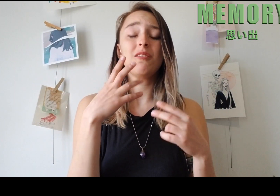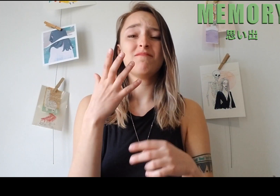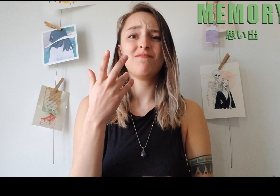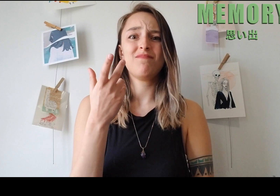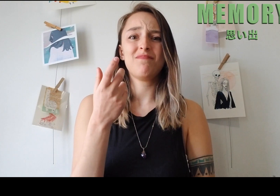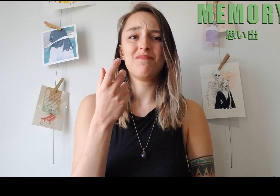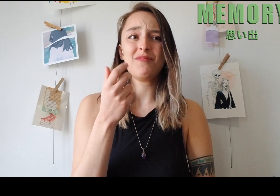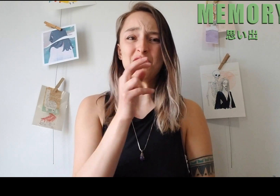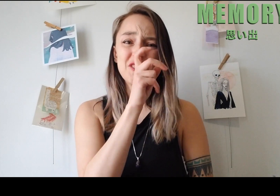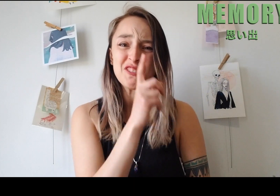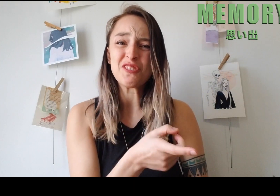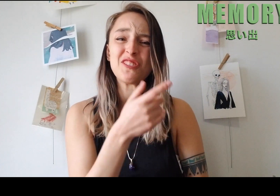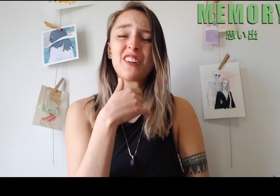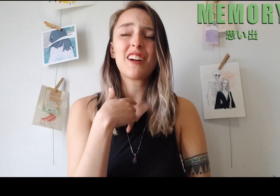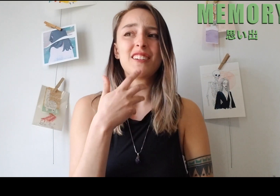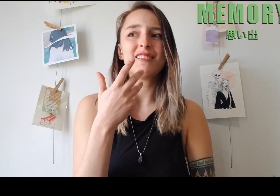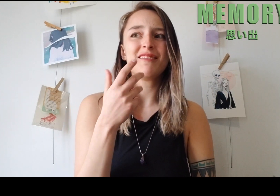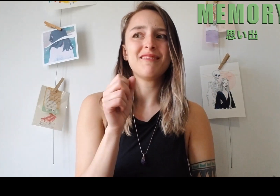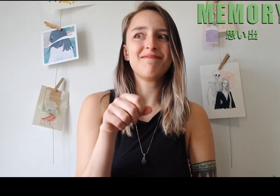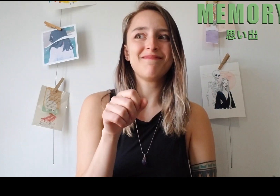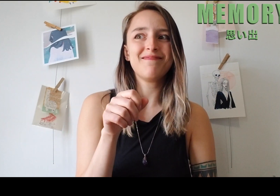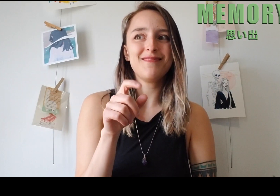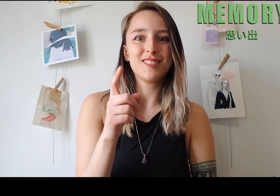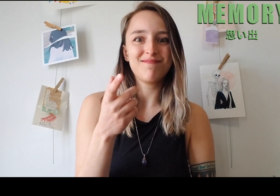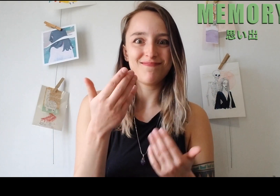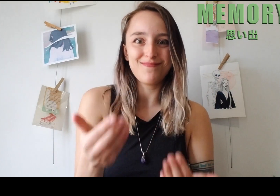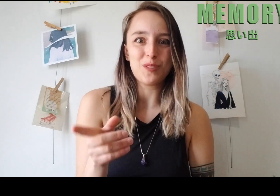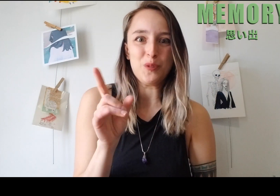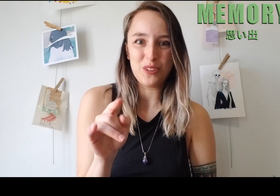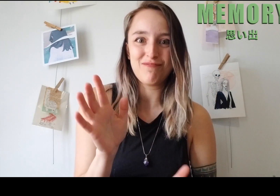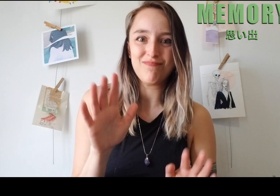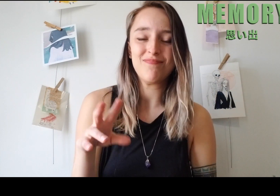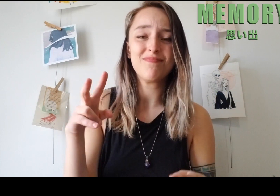They were skeptical and said, "Are you sure?" I said, "Yes, I'll just go ahead and do it"